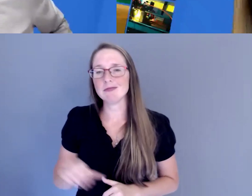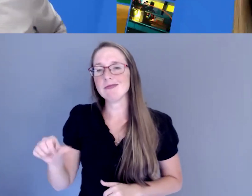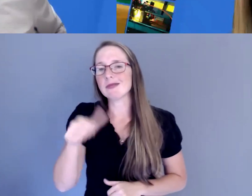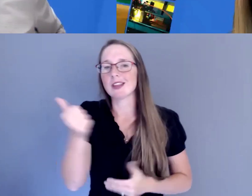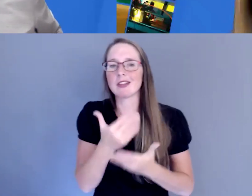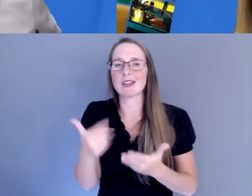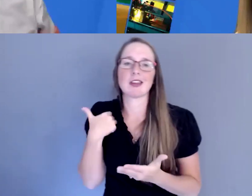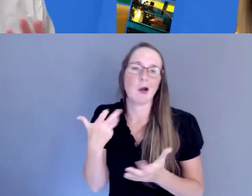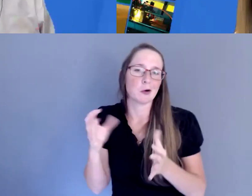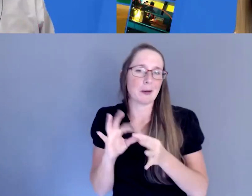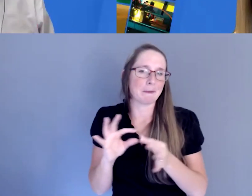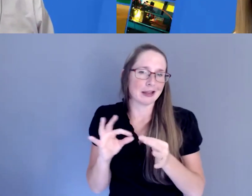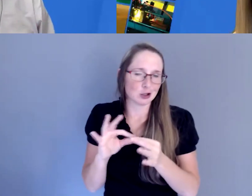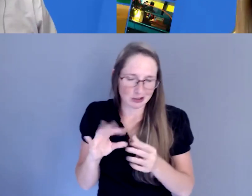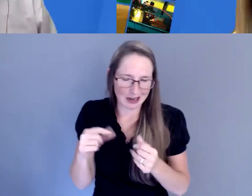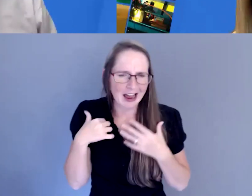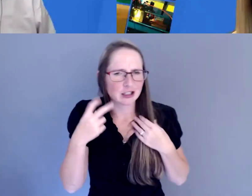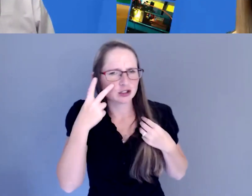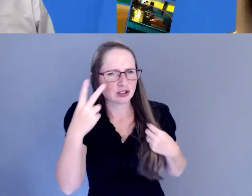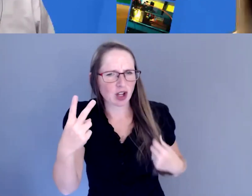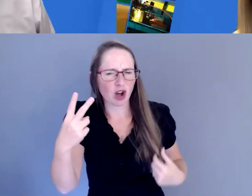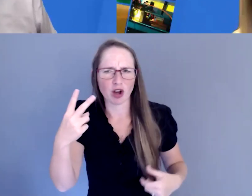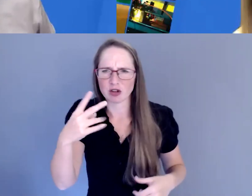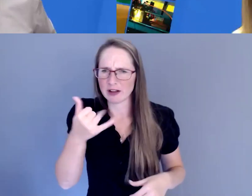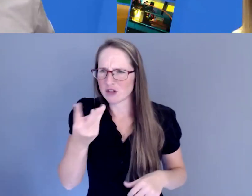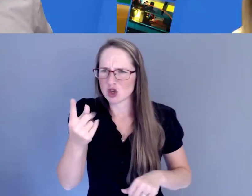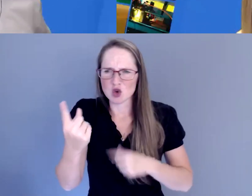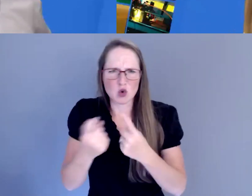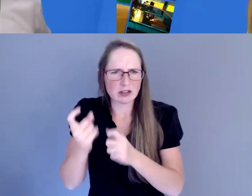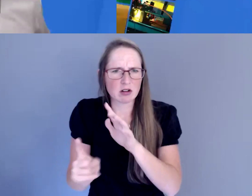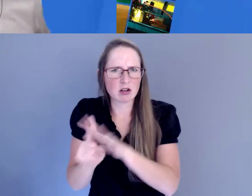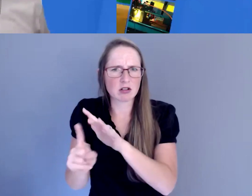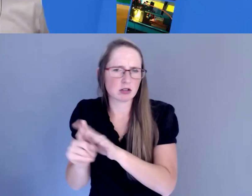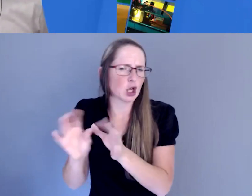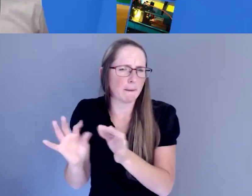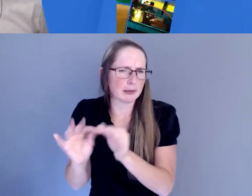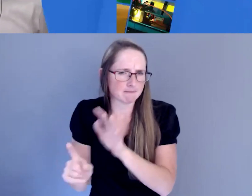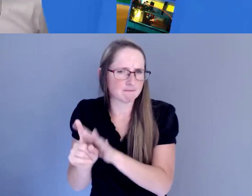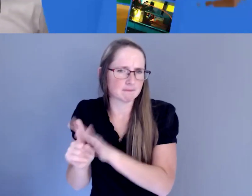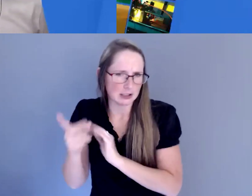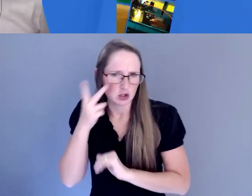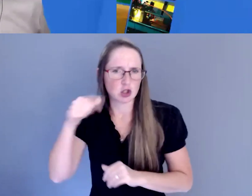mention is that I did see a number or a few questions or comments in the Q&A about